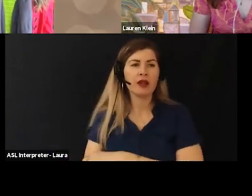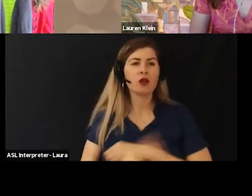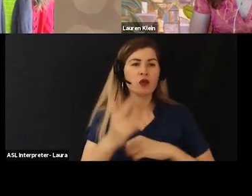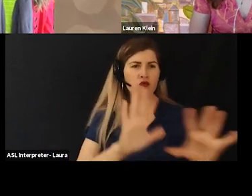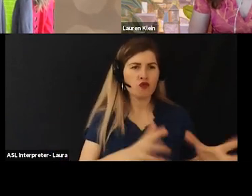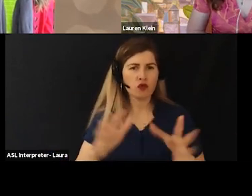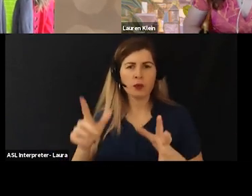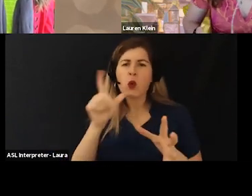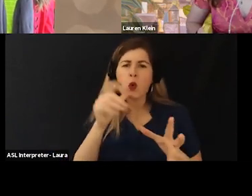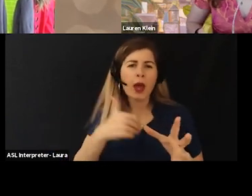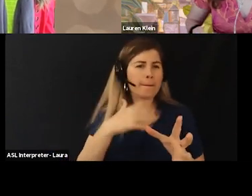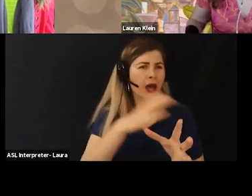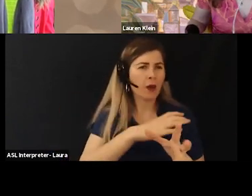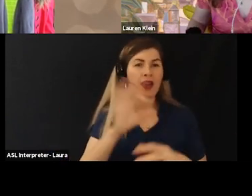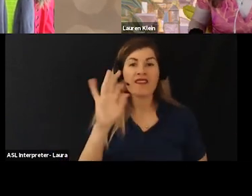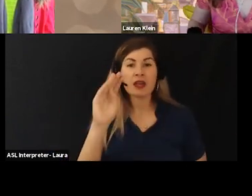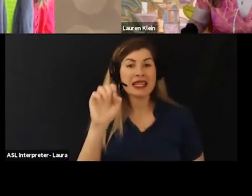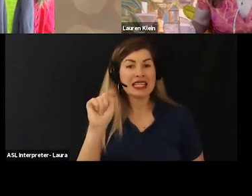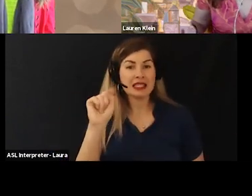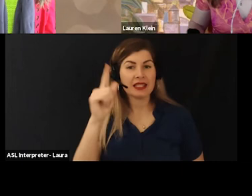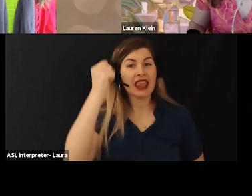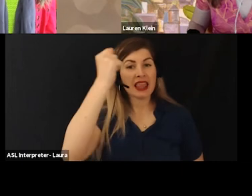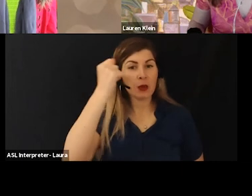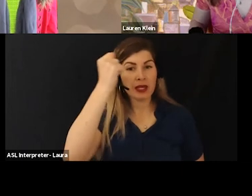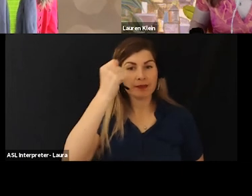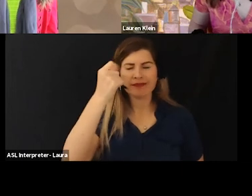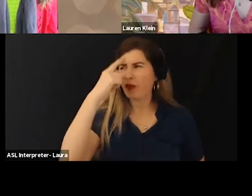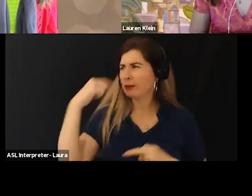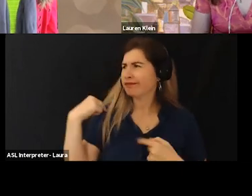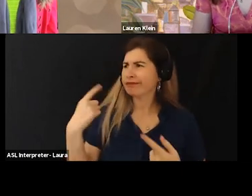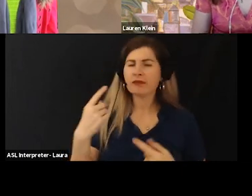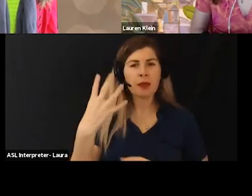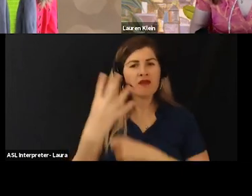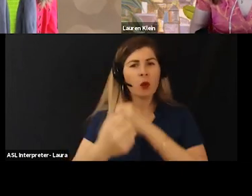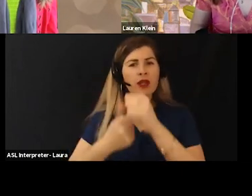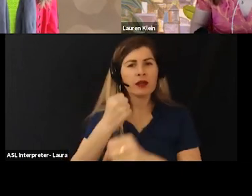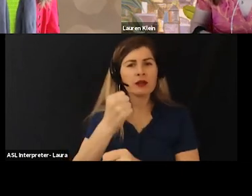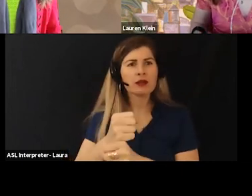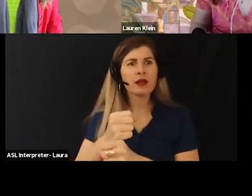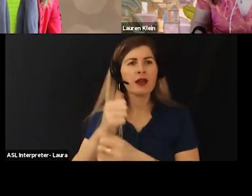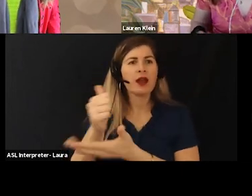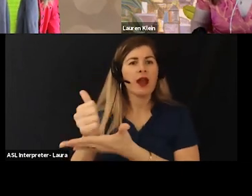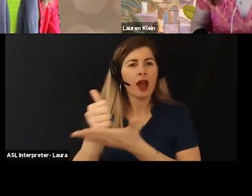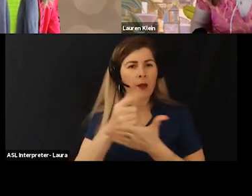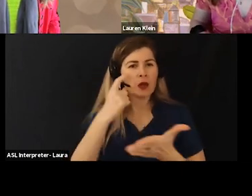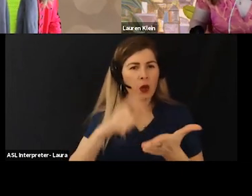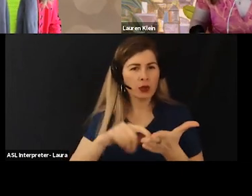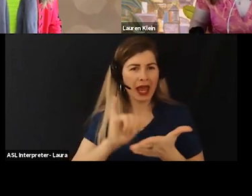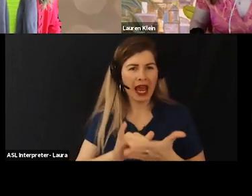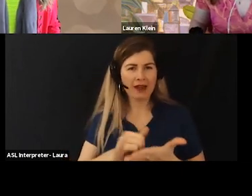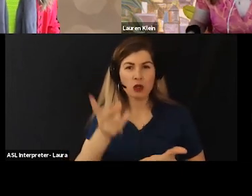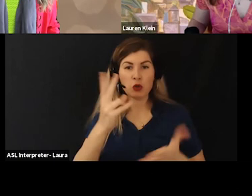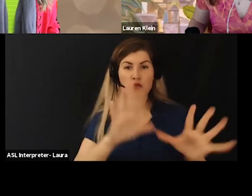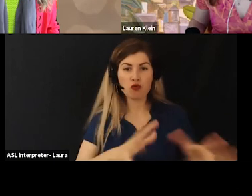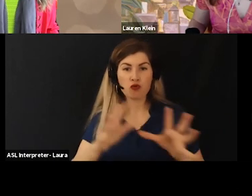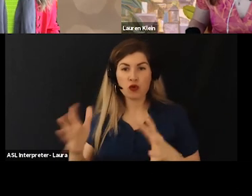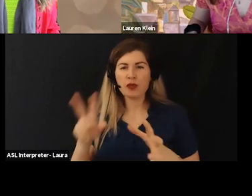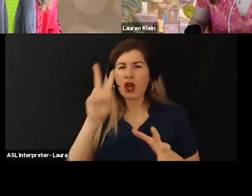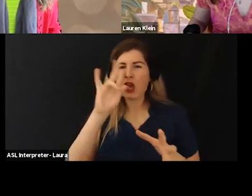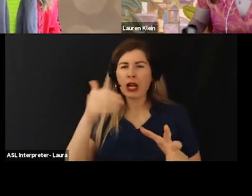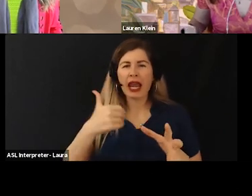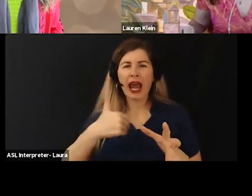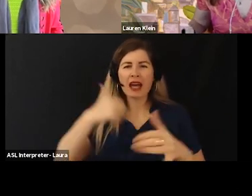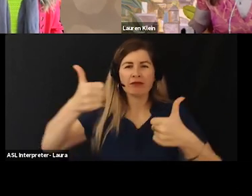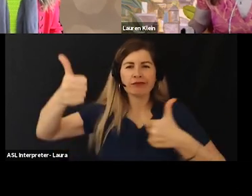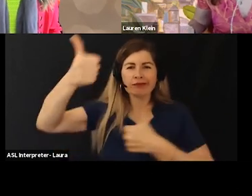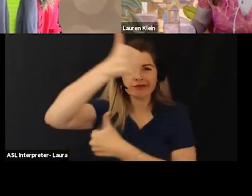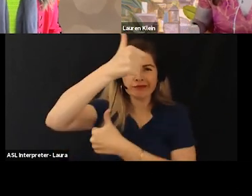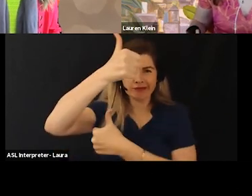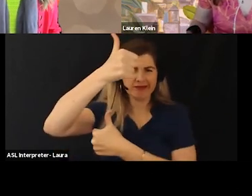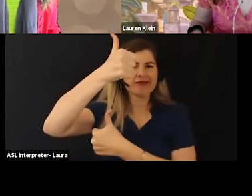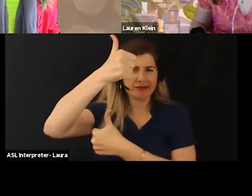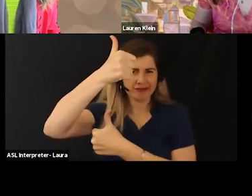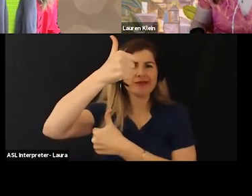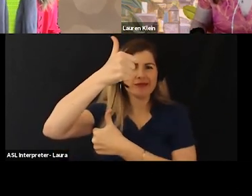So feminist theory over the past. I don't know 40 years has helped to show how these binary distinctions are usually hiding a hierarchy, with one group on the top and the other on the bottom.